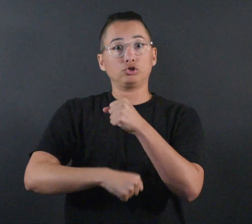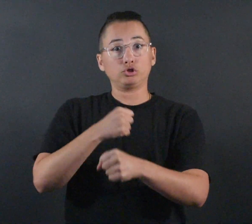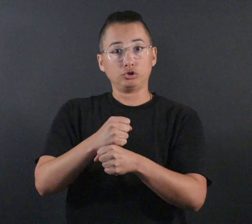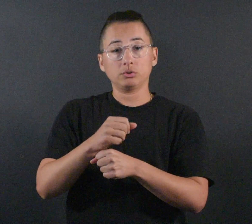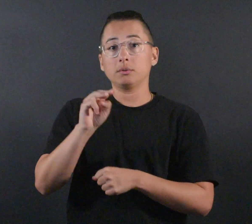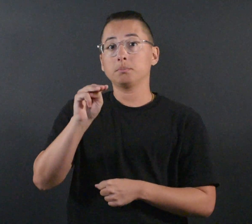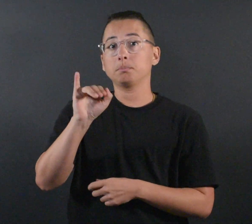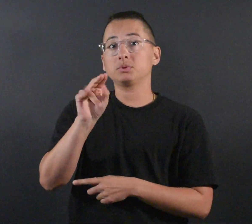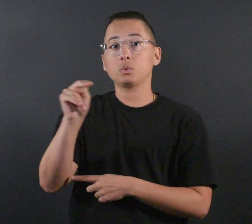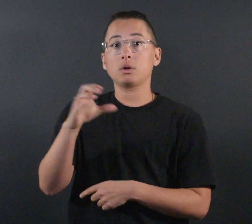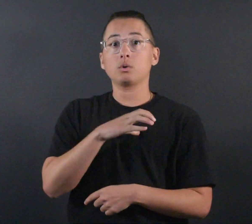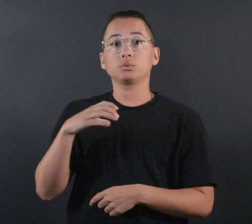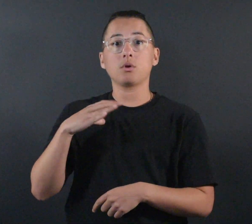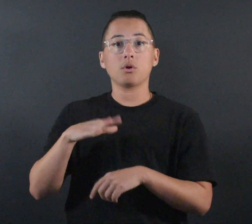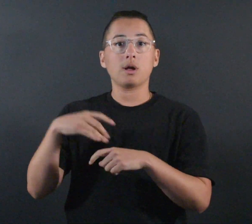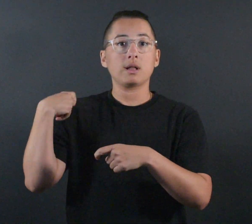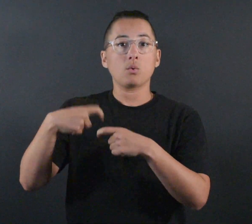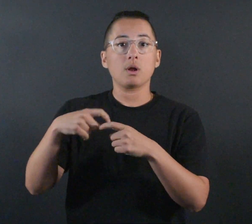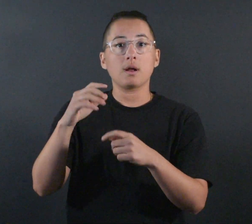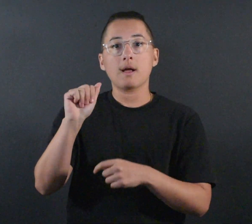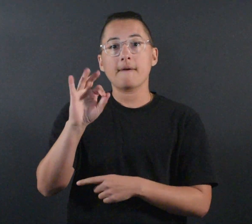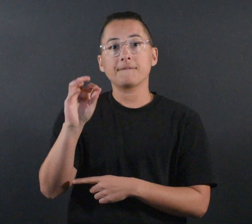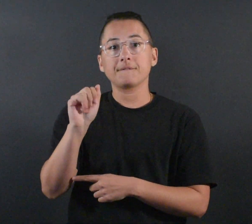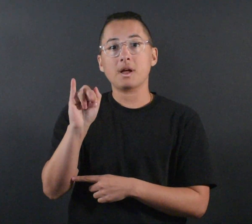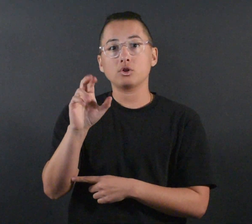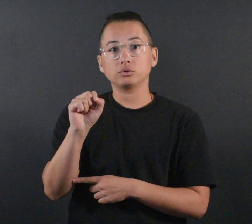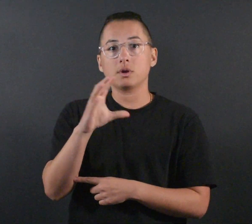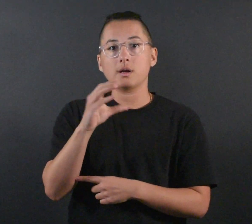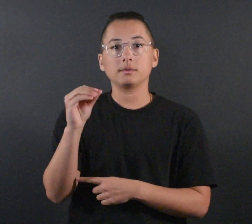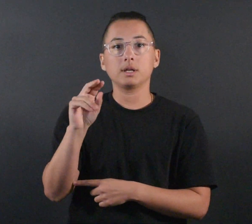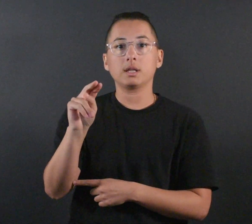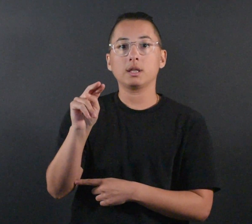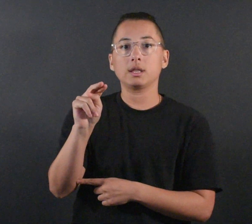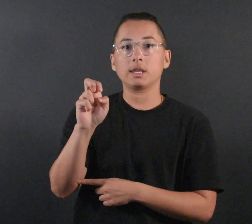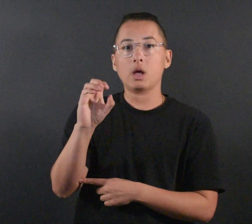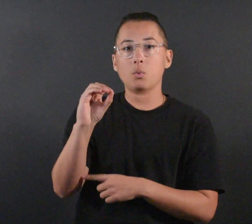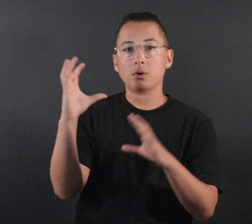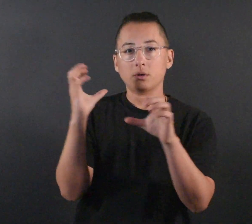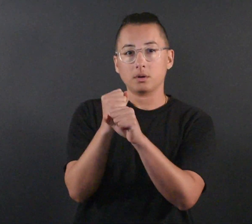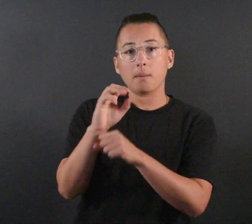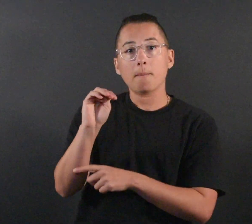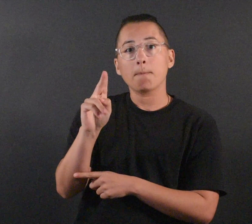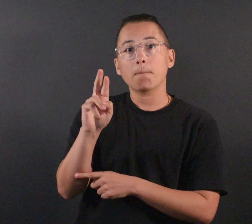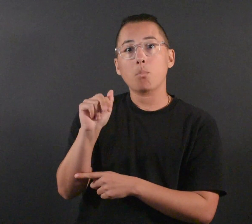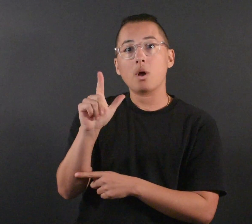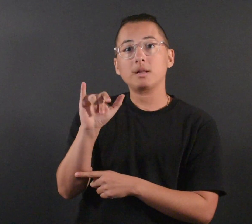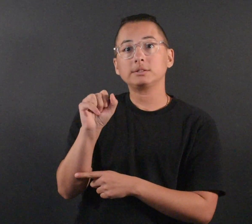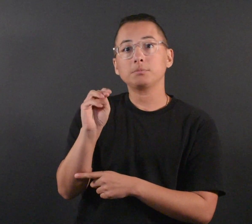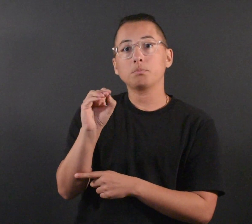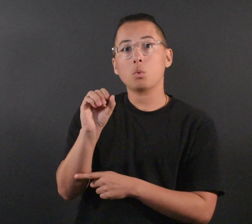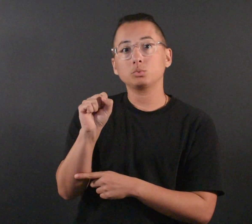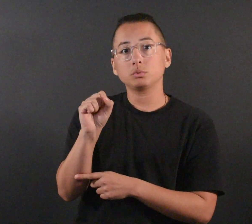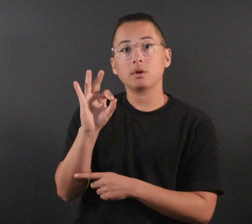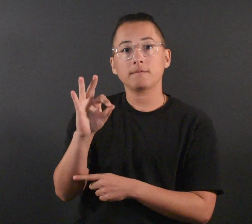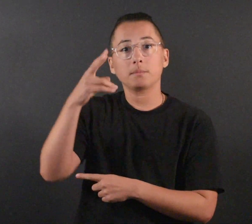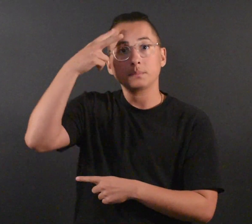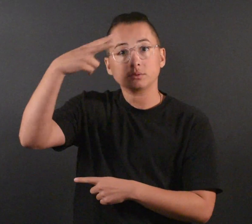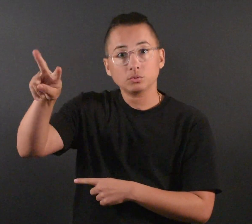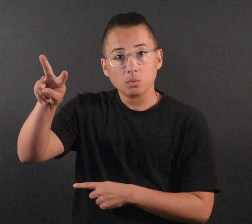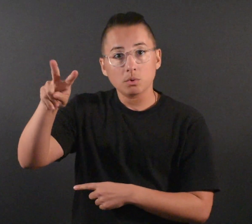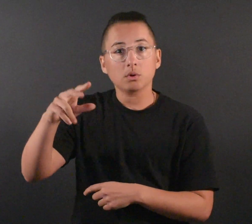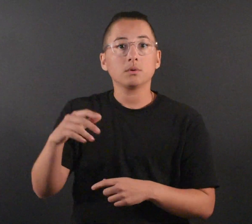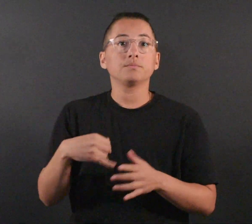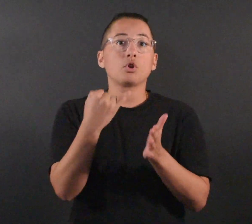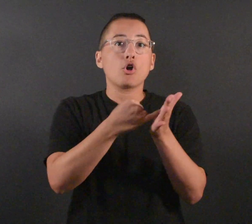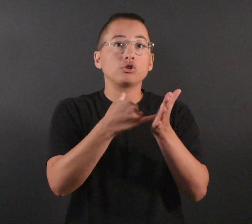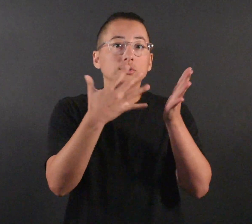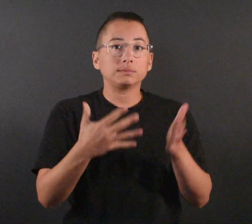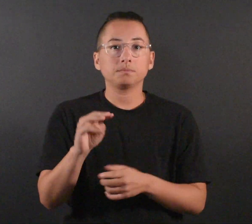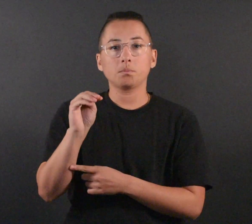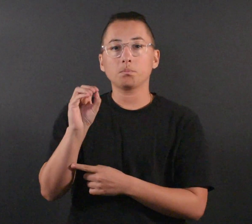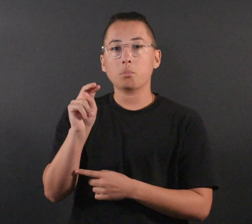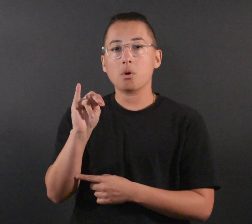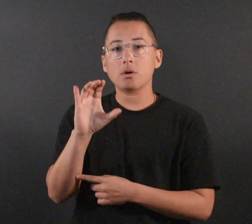This year, in partnership with Minnesota Council on Latino Affairs and (Neo) Muralismos de Mexico,